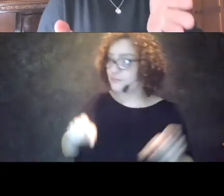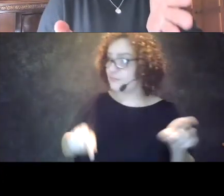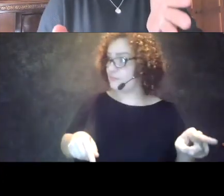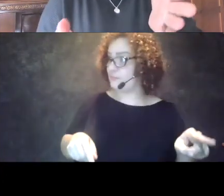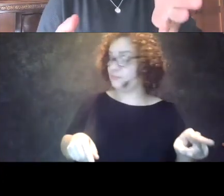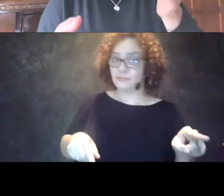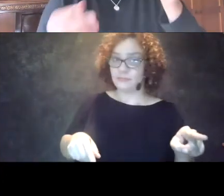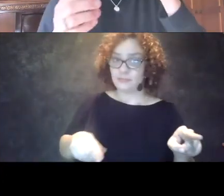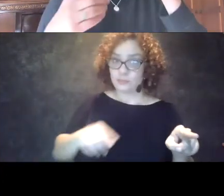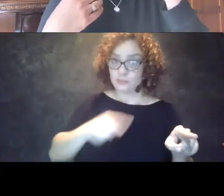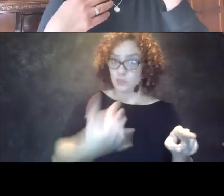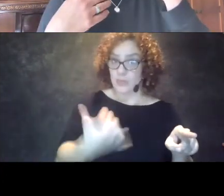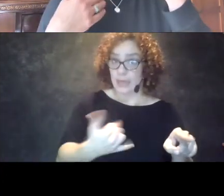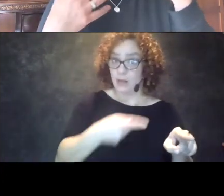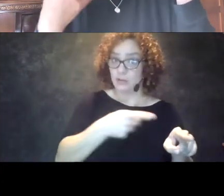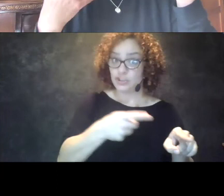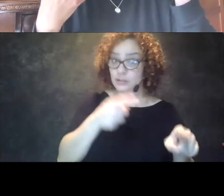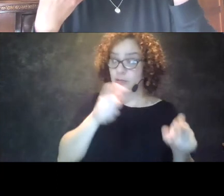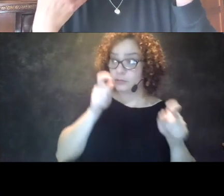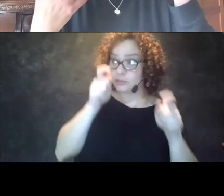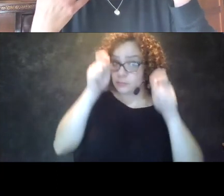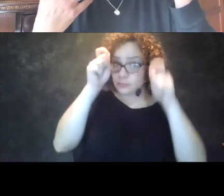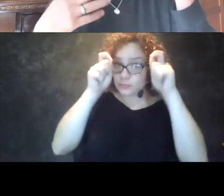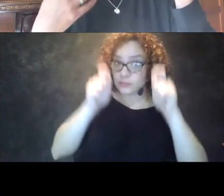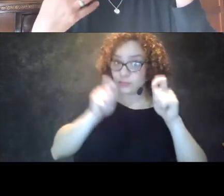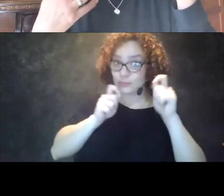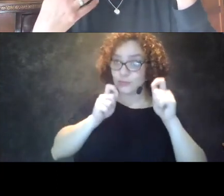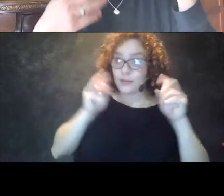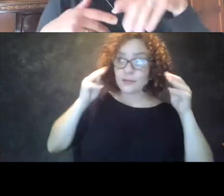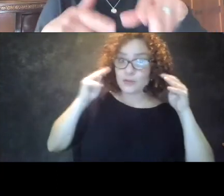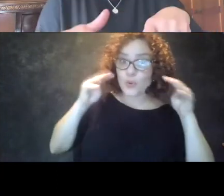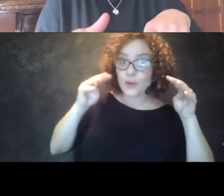is the way she's being move the noises she's making way she's moving her head is that her